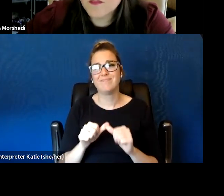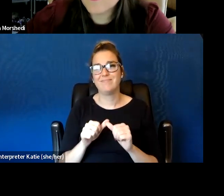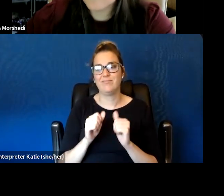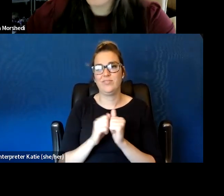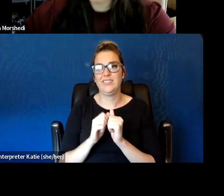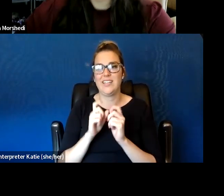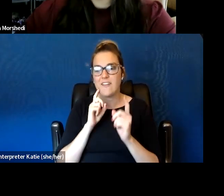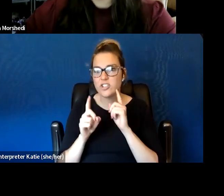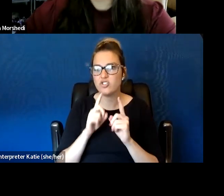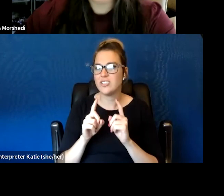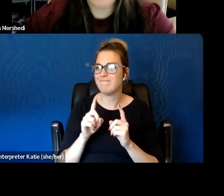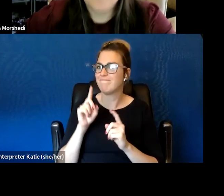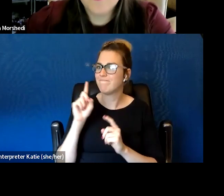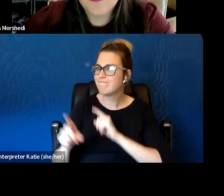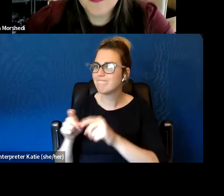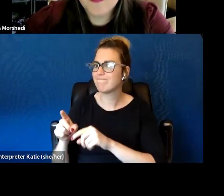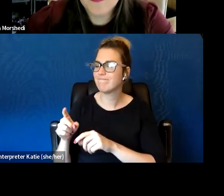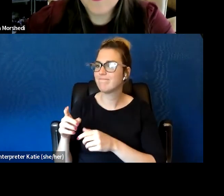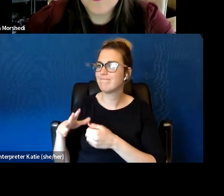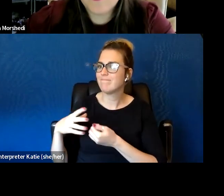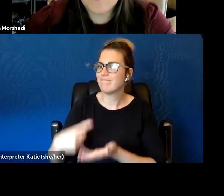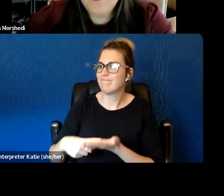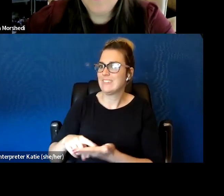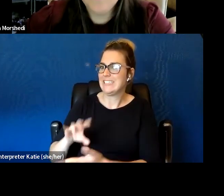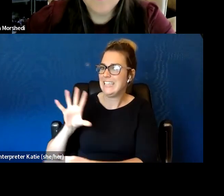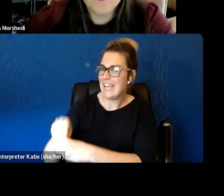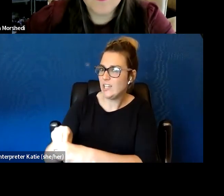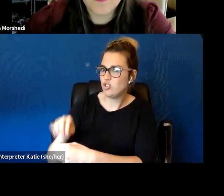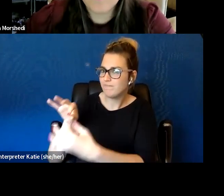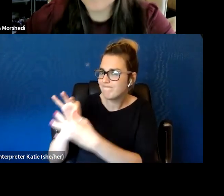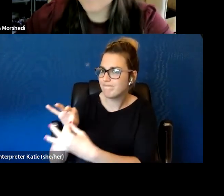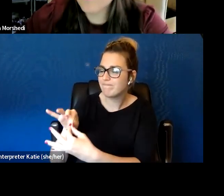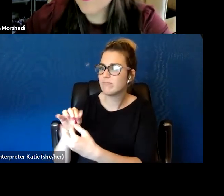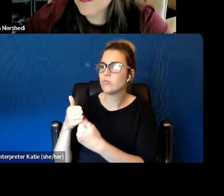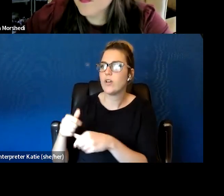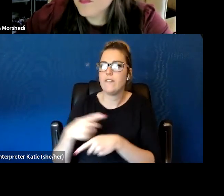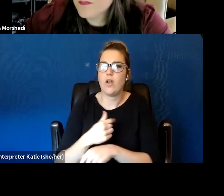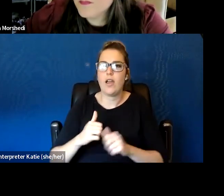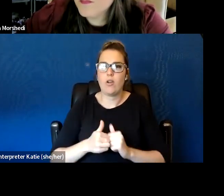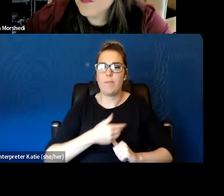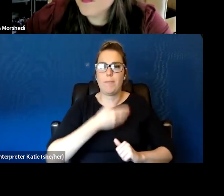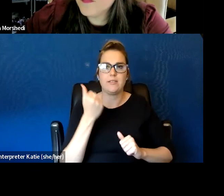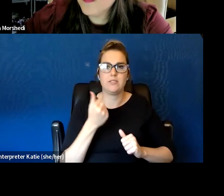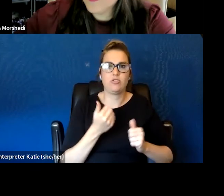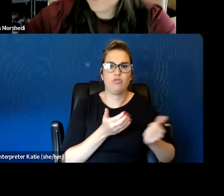in a way that's going to best serve your clients. And, you know, we really wish you,